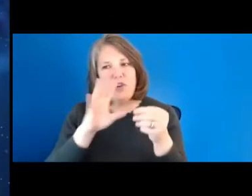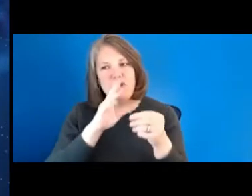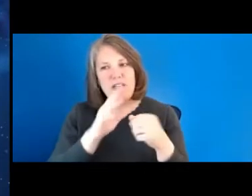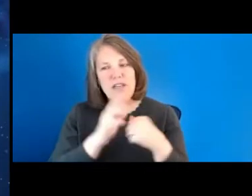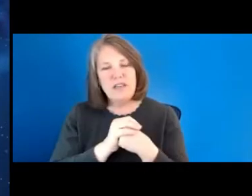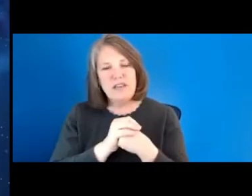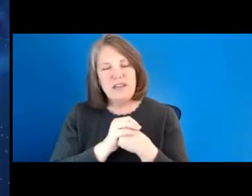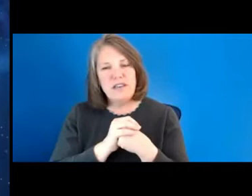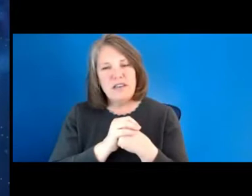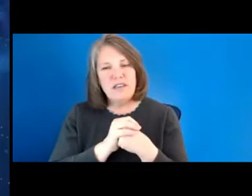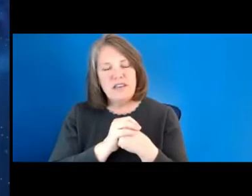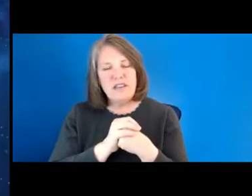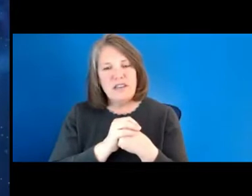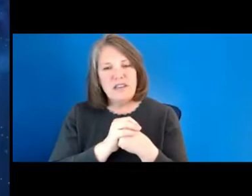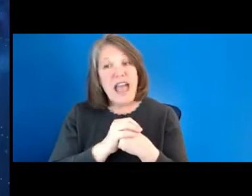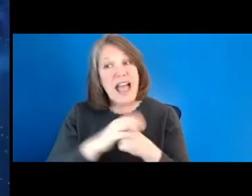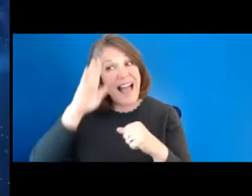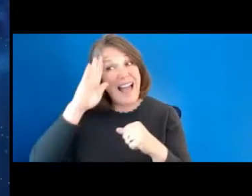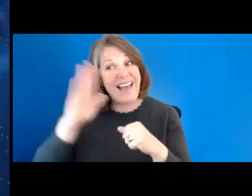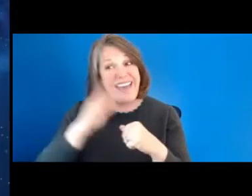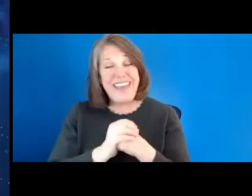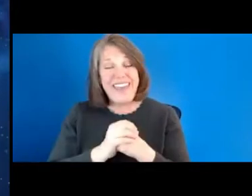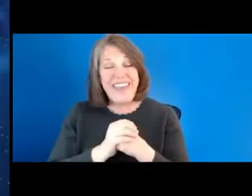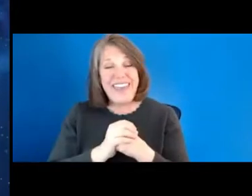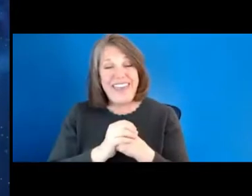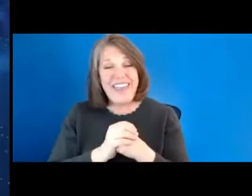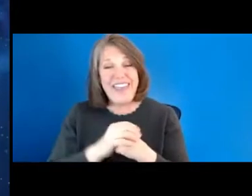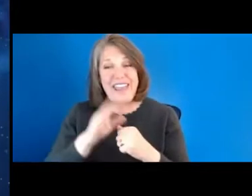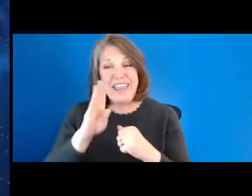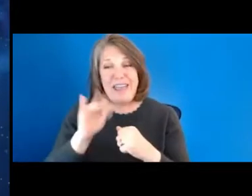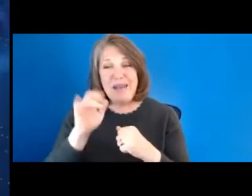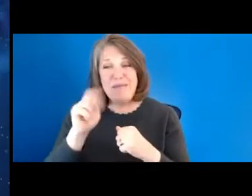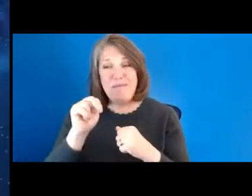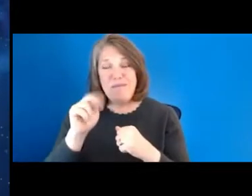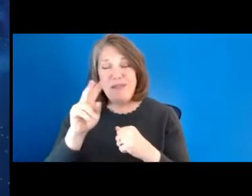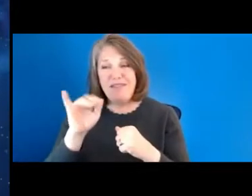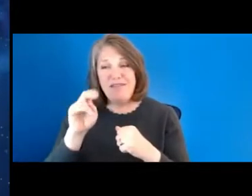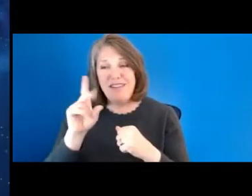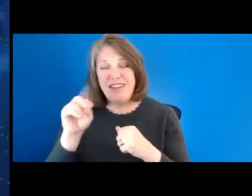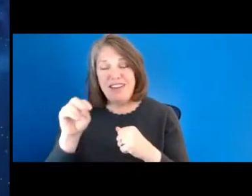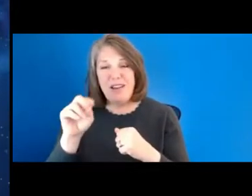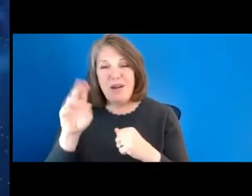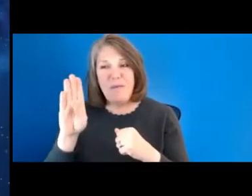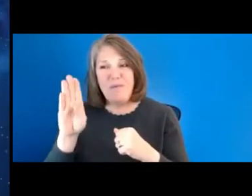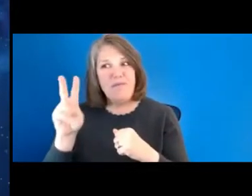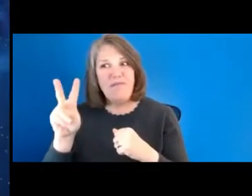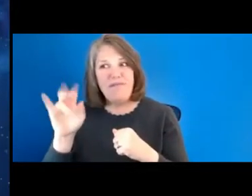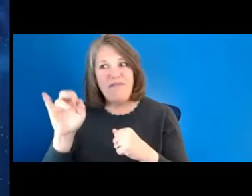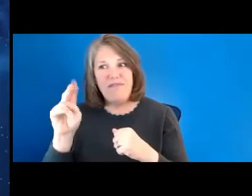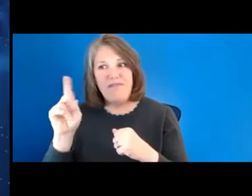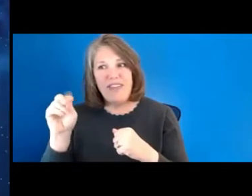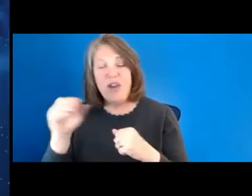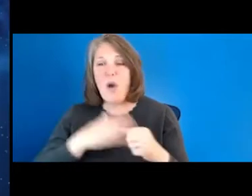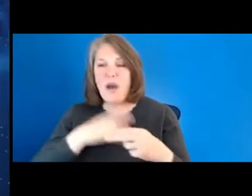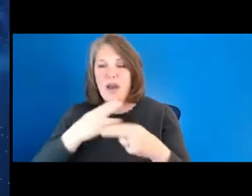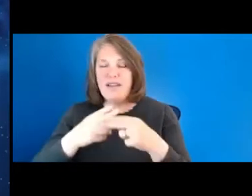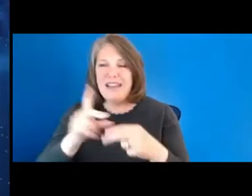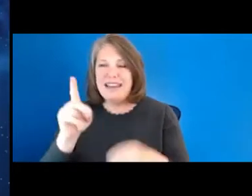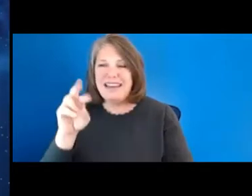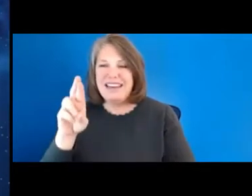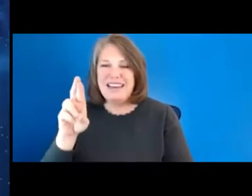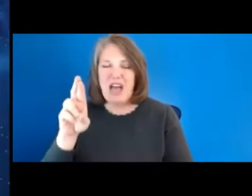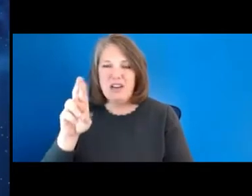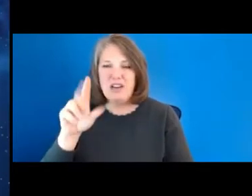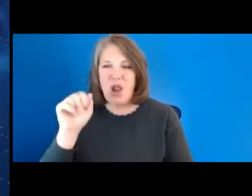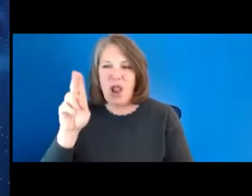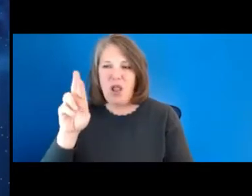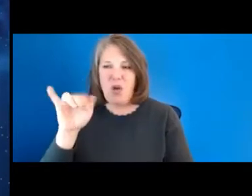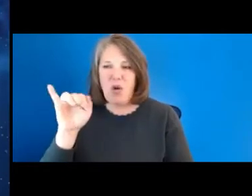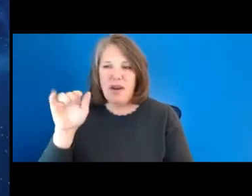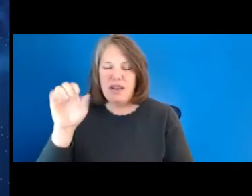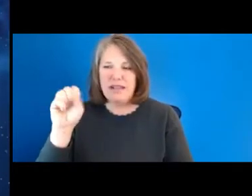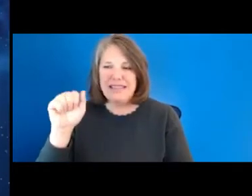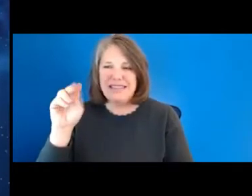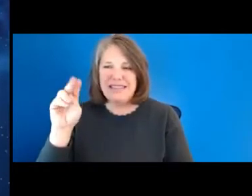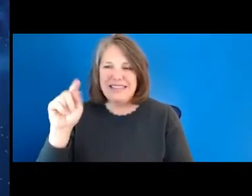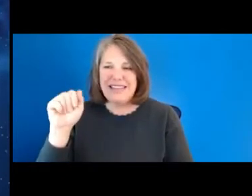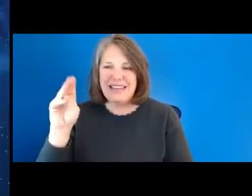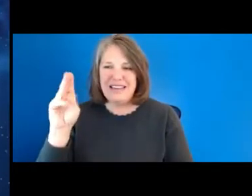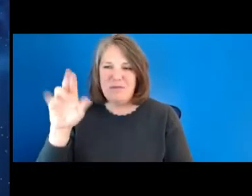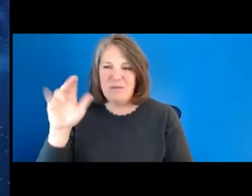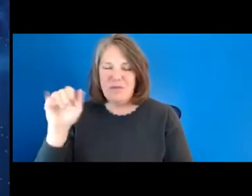16:38:53 >> SPEAKER: Hi! My name is Doctor Lori Santamaria. Welcome to our presentation